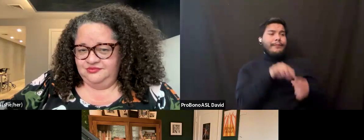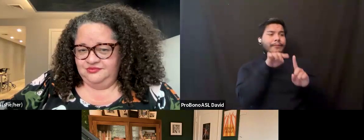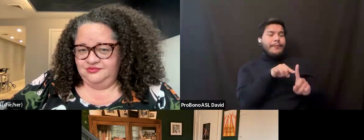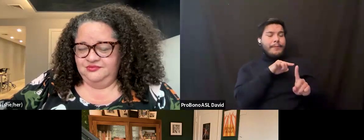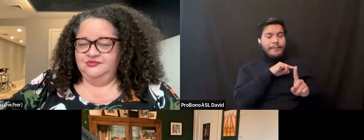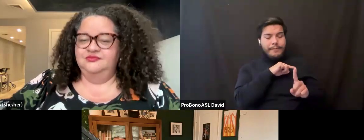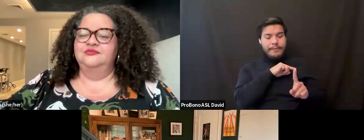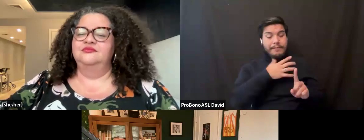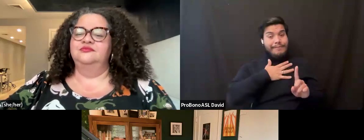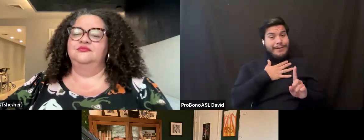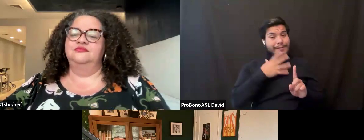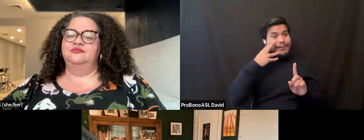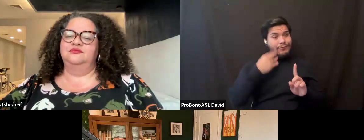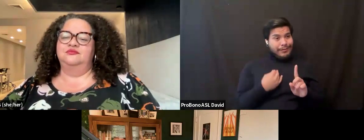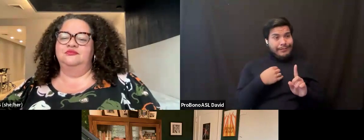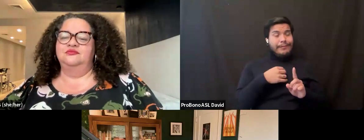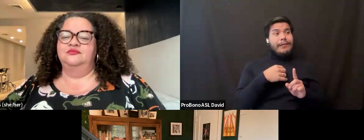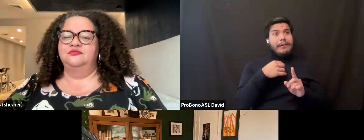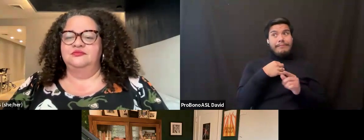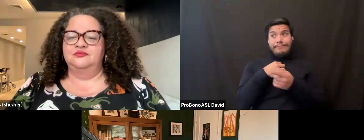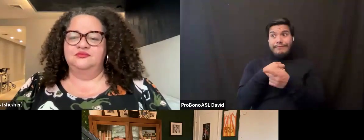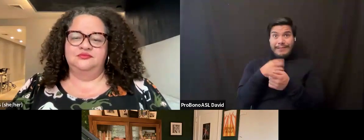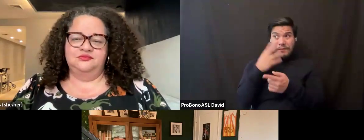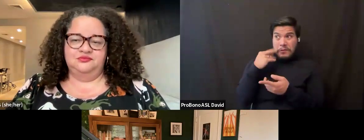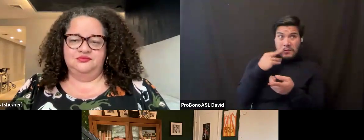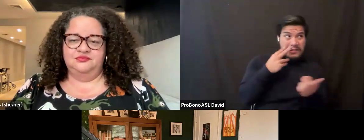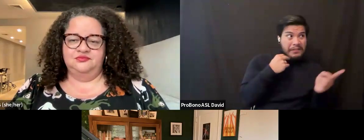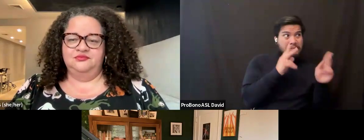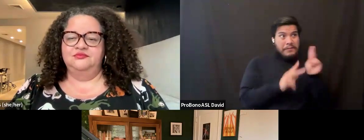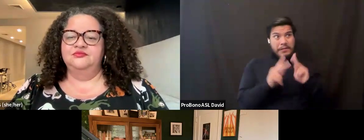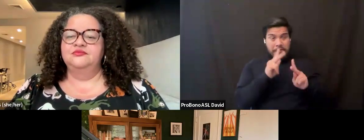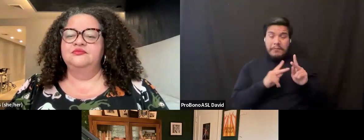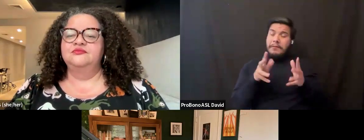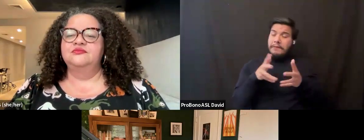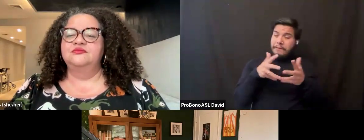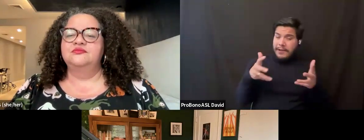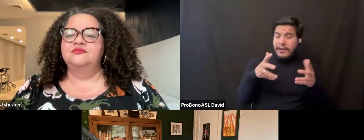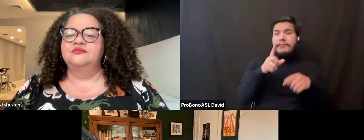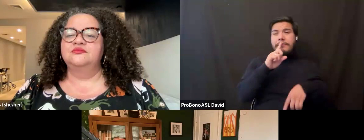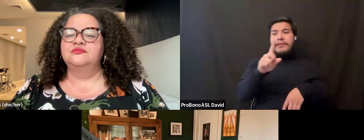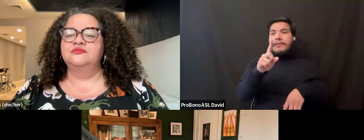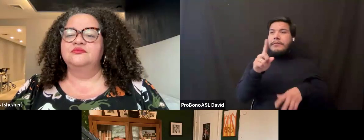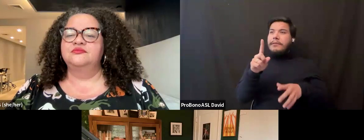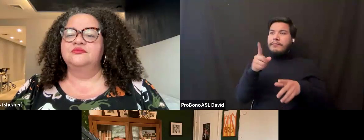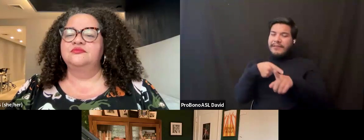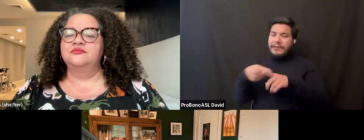my experience and the experiences of other fat people, particularly super fat and infin of fat people.